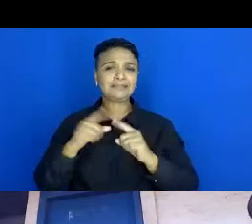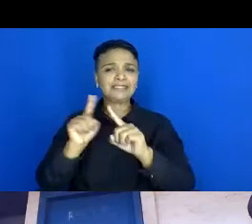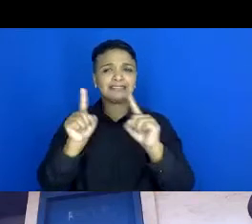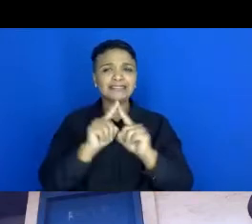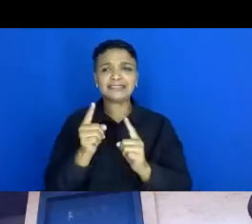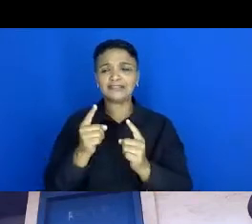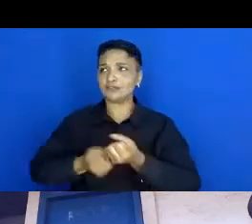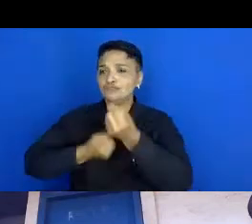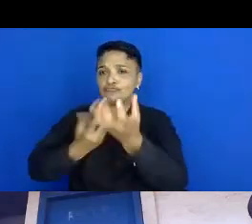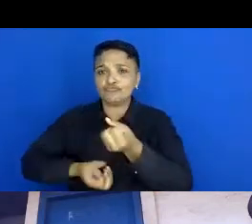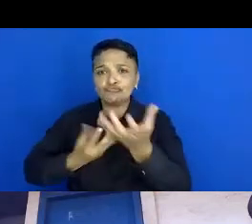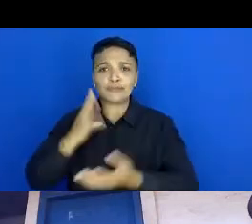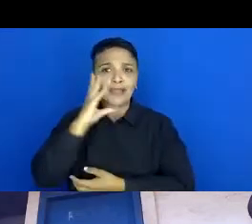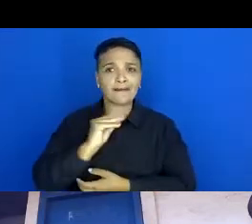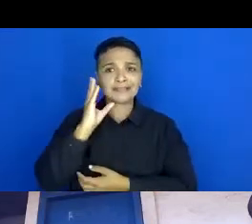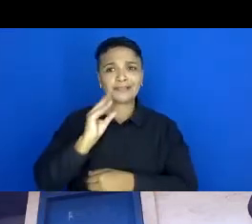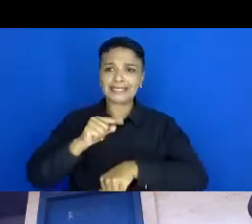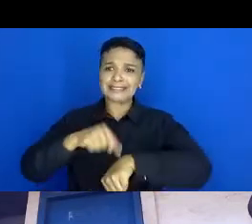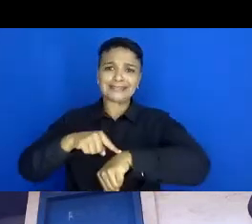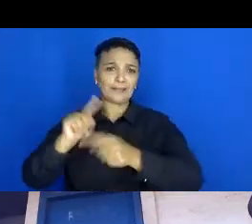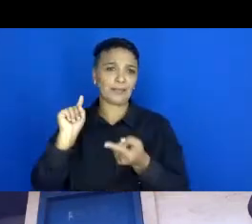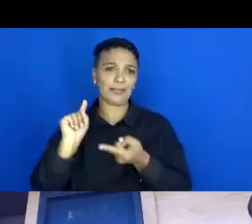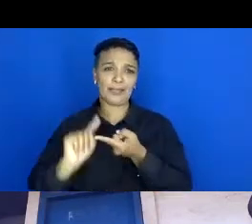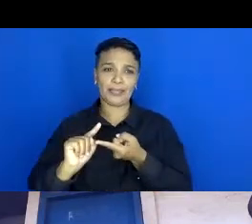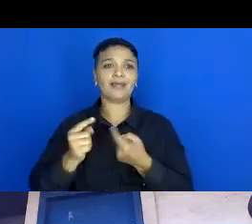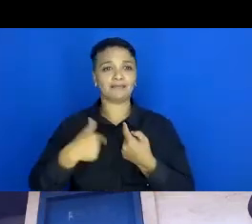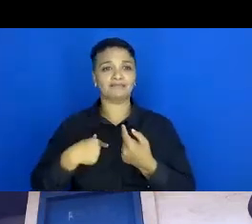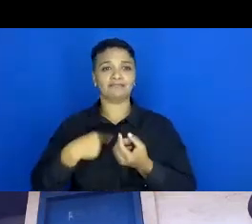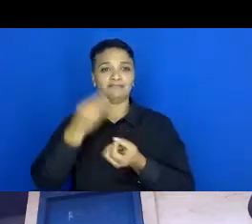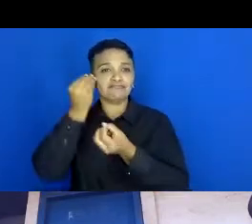there is a perspective there is a perspective that women with disabilities